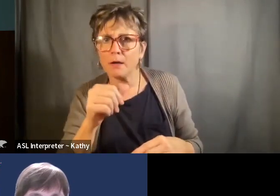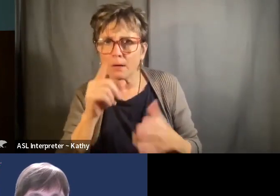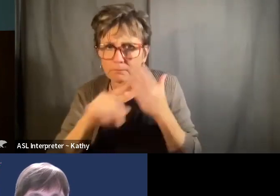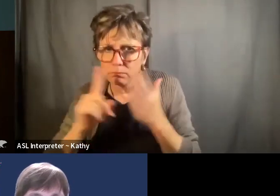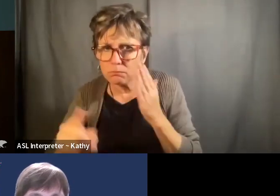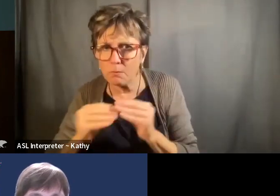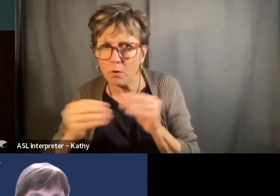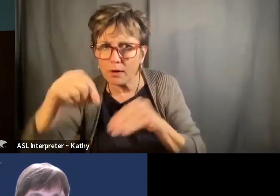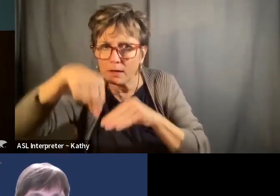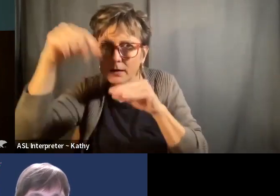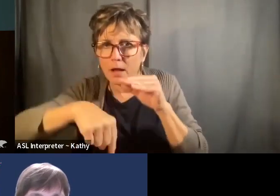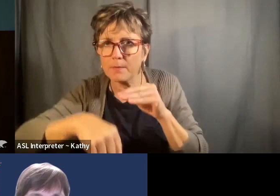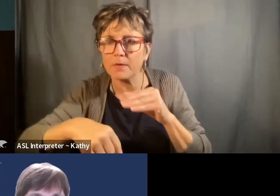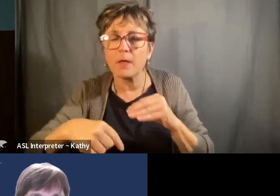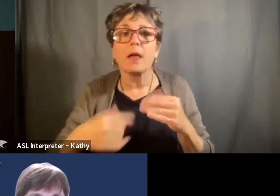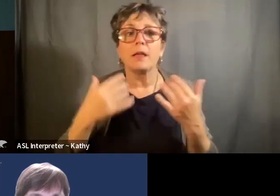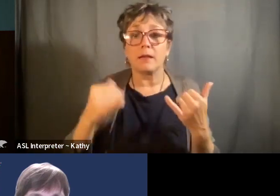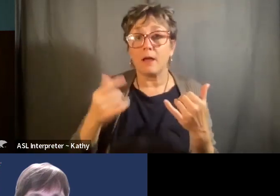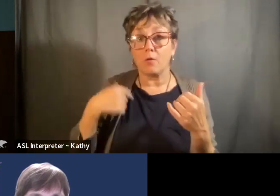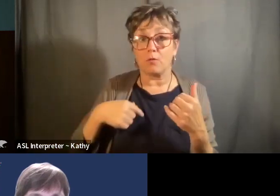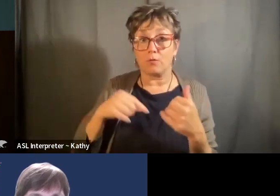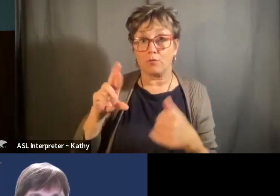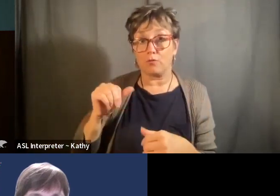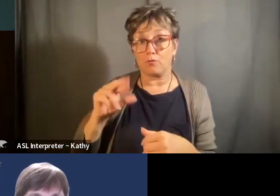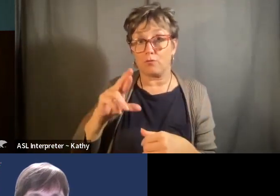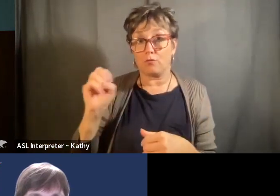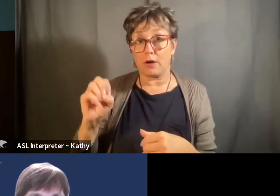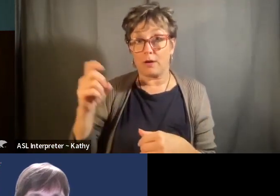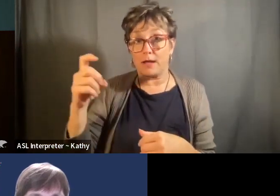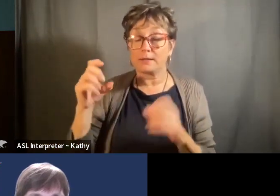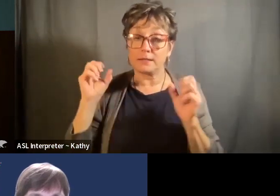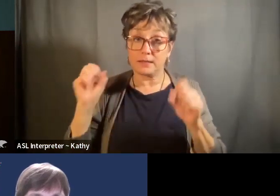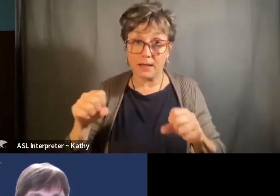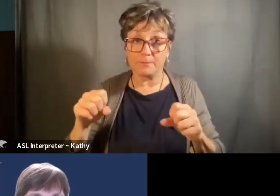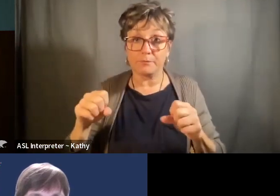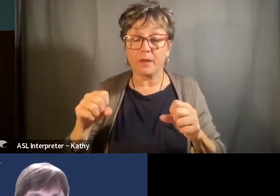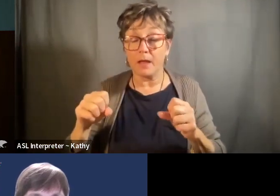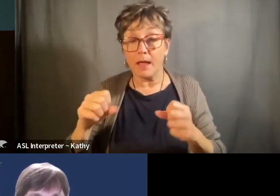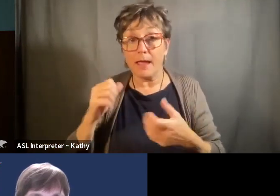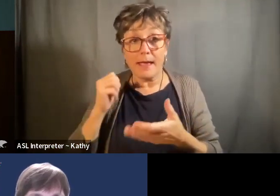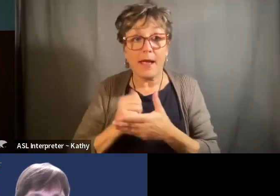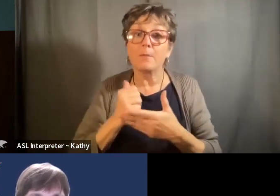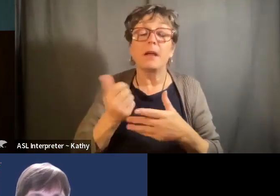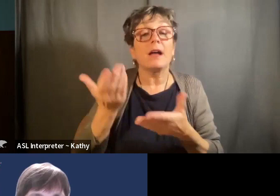able to show researchers this is, you know, again, de-identified data, but if anyone is looking